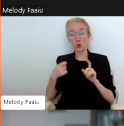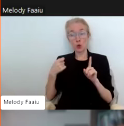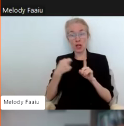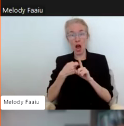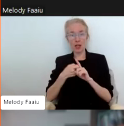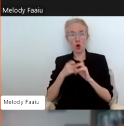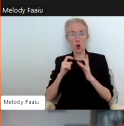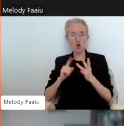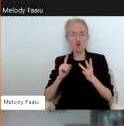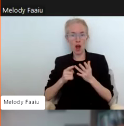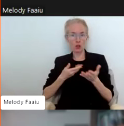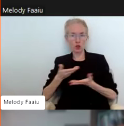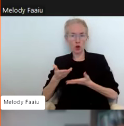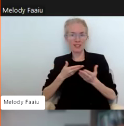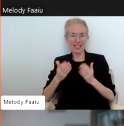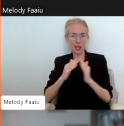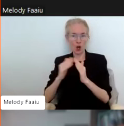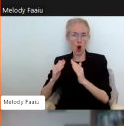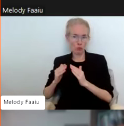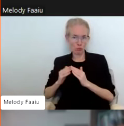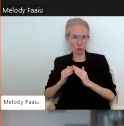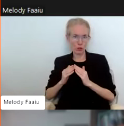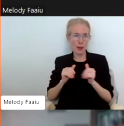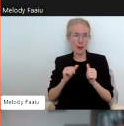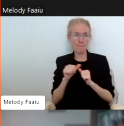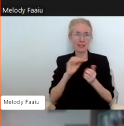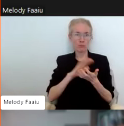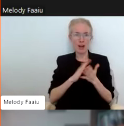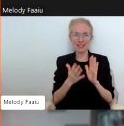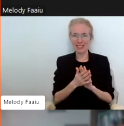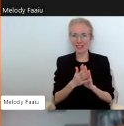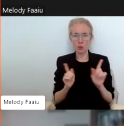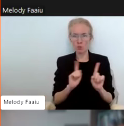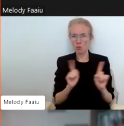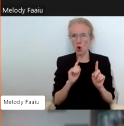already. I've got screenshots of some of our existing design guides,